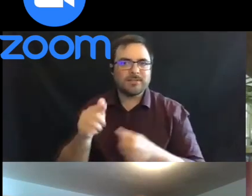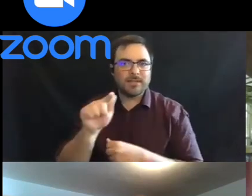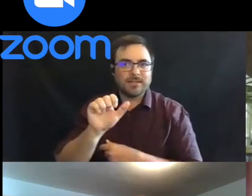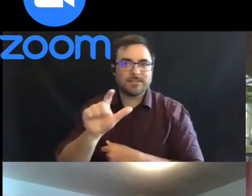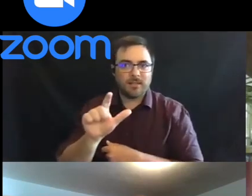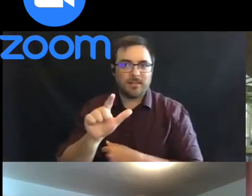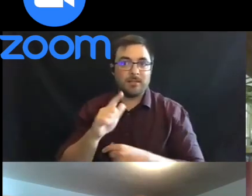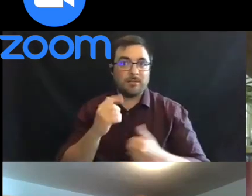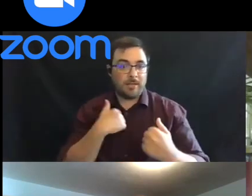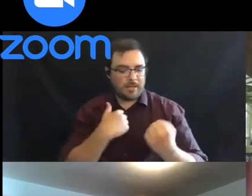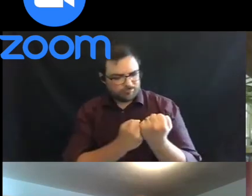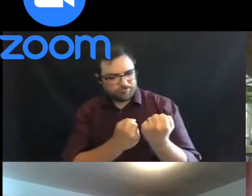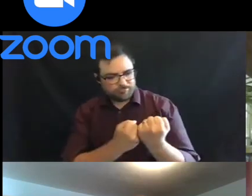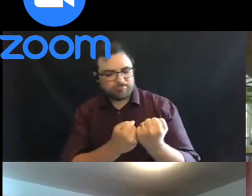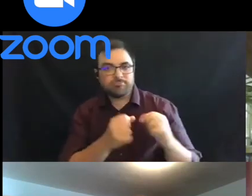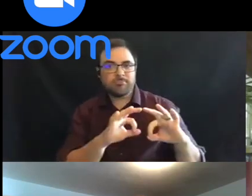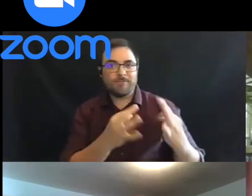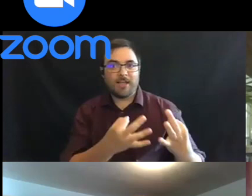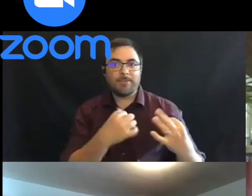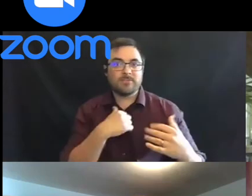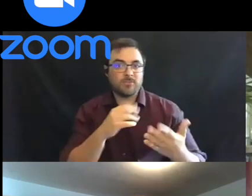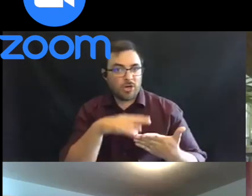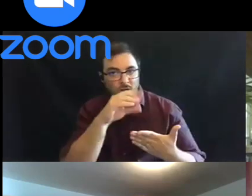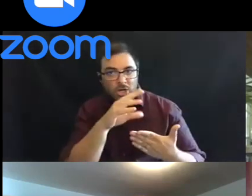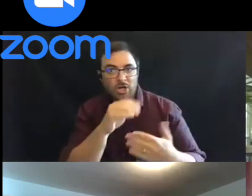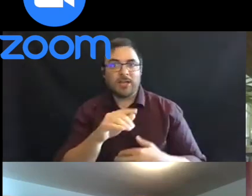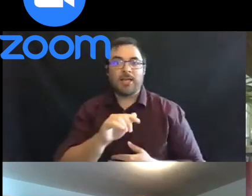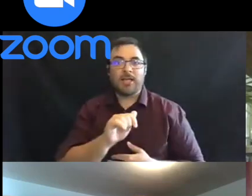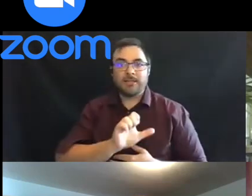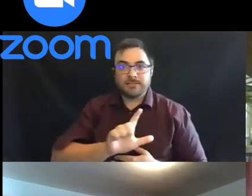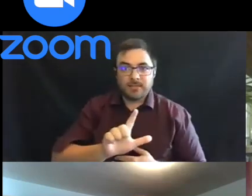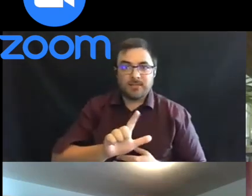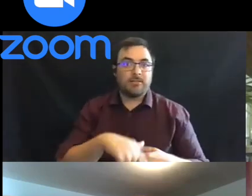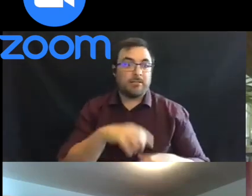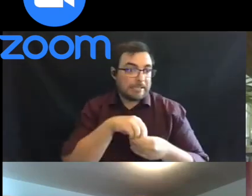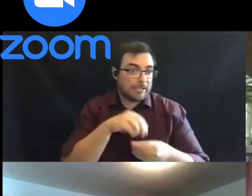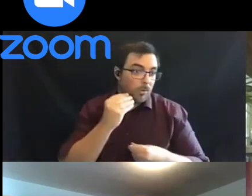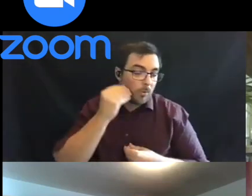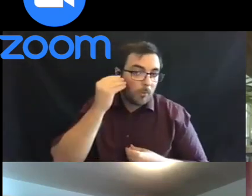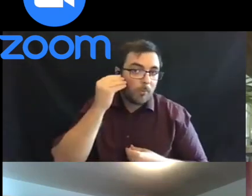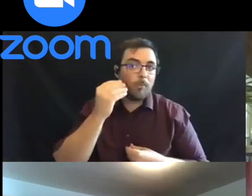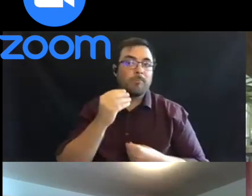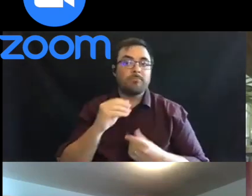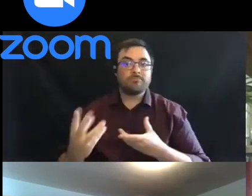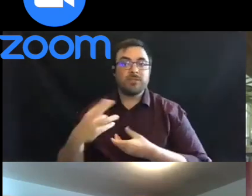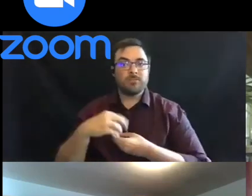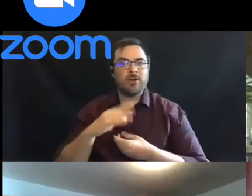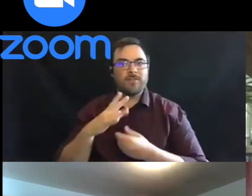with families on learning American Sign Language in their home as a part of that role model program.